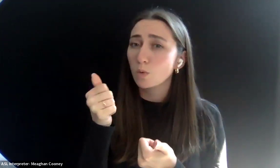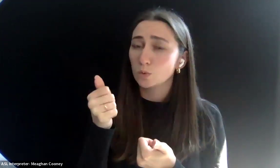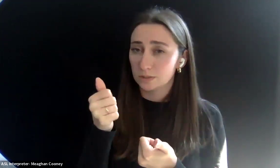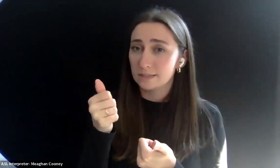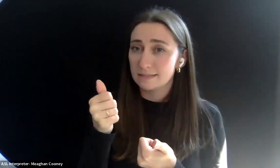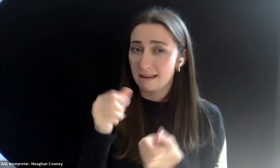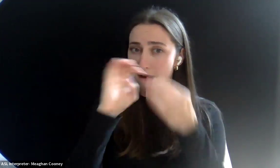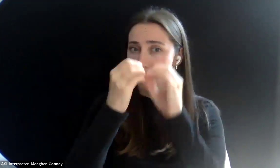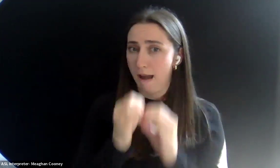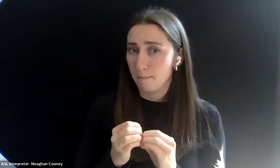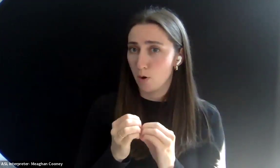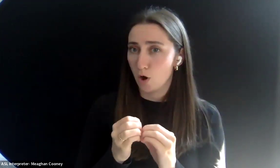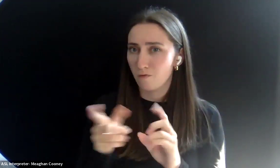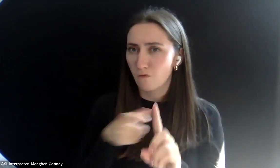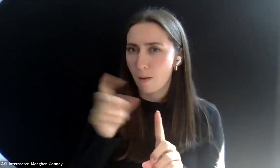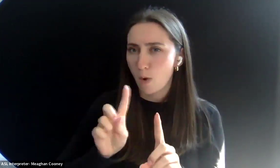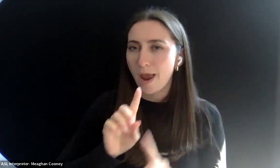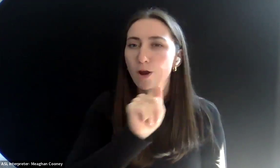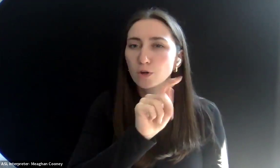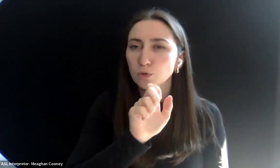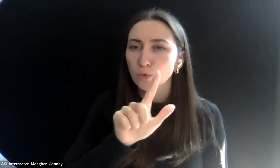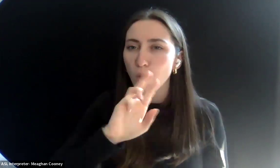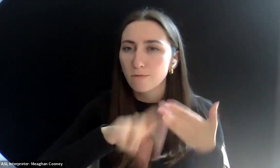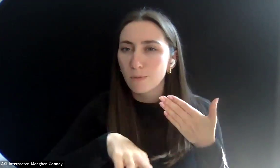the output report that's generated from that tool.